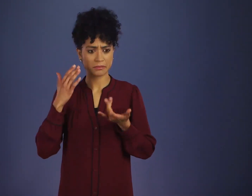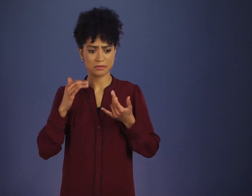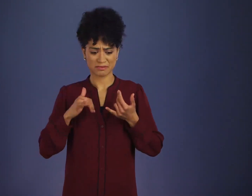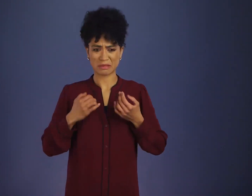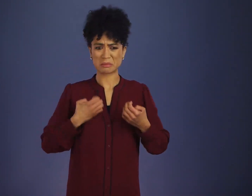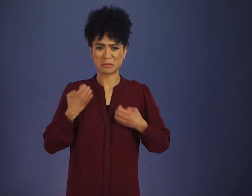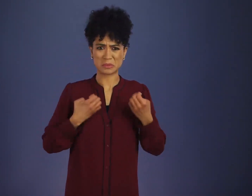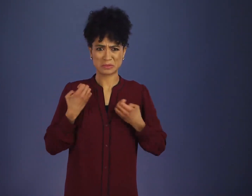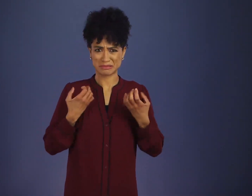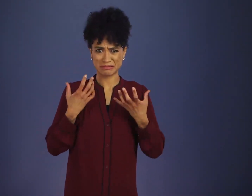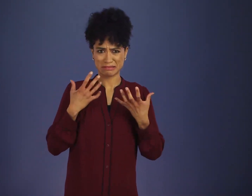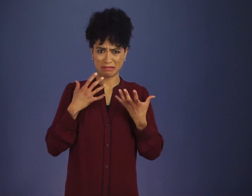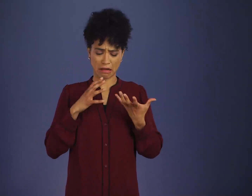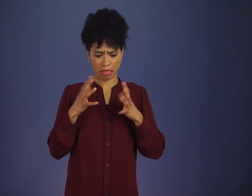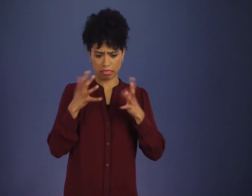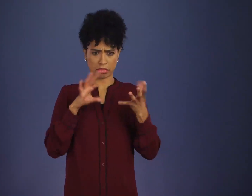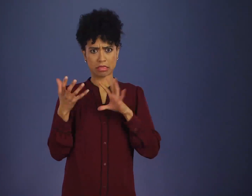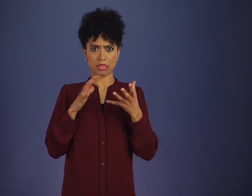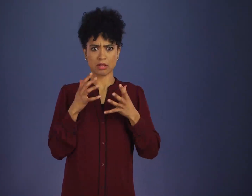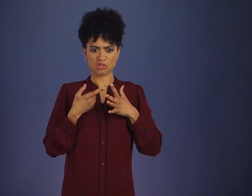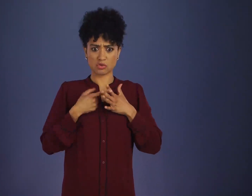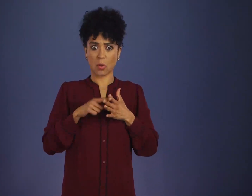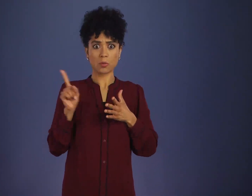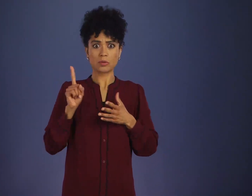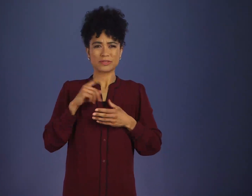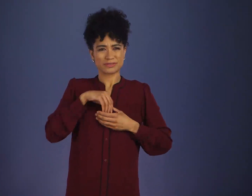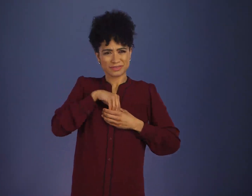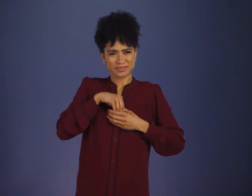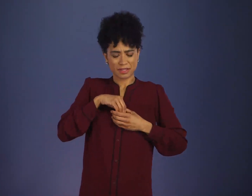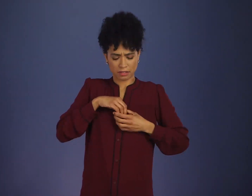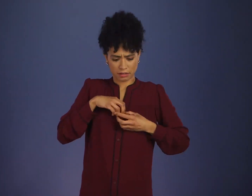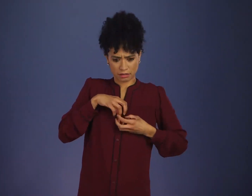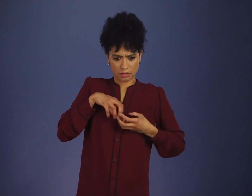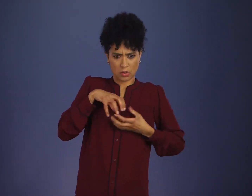These stem from causes which sometimes seem to be within us,